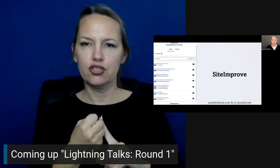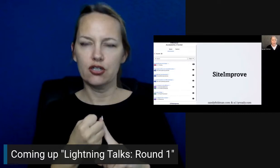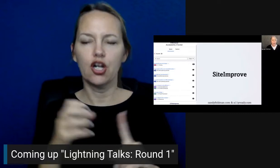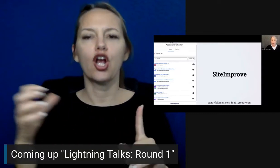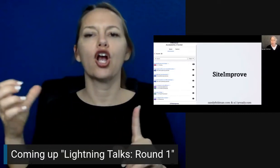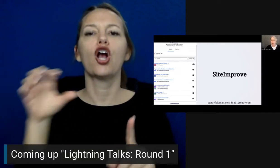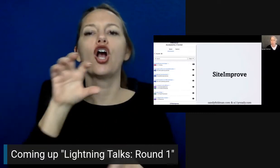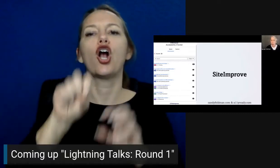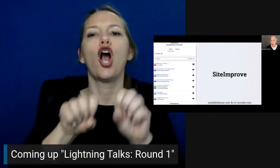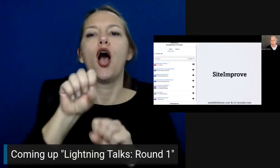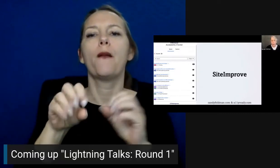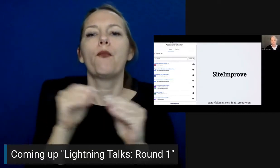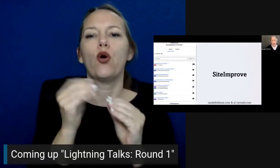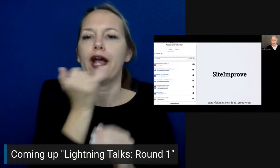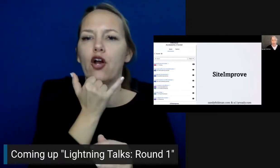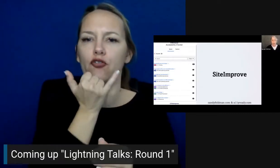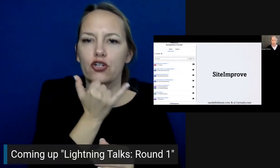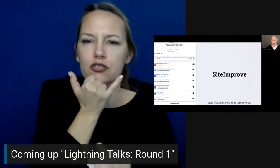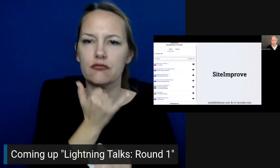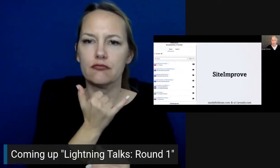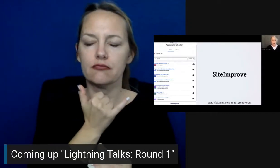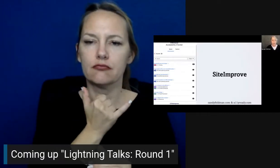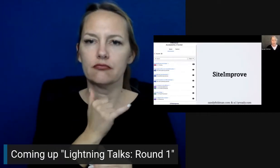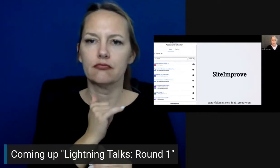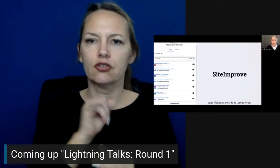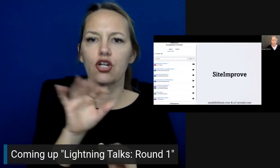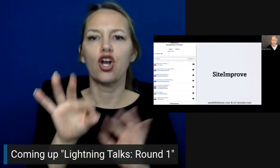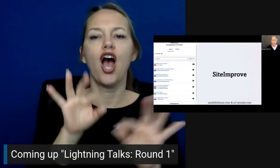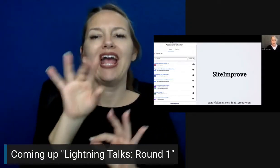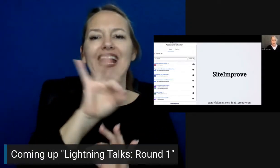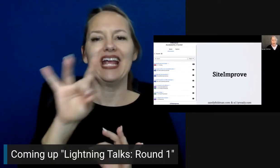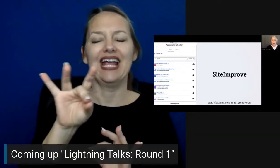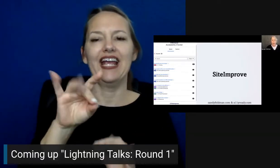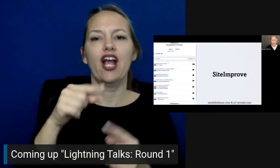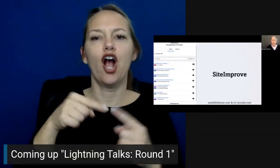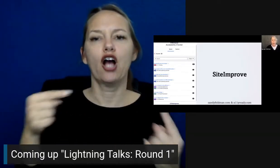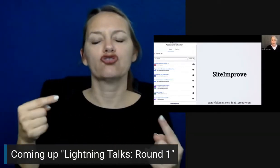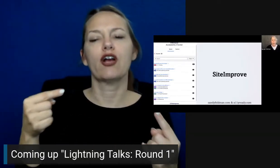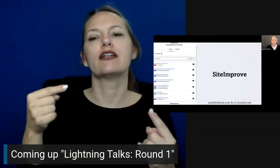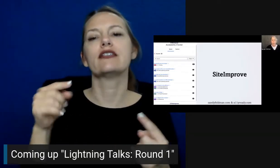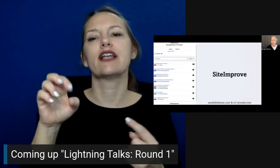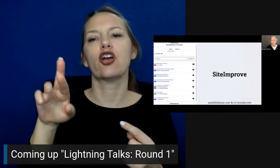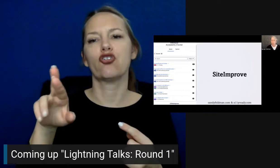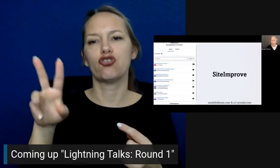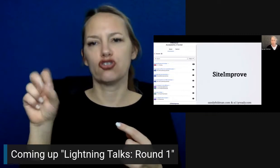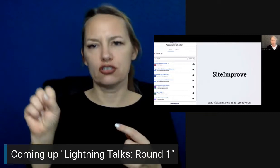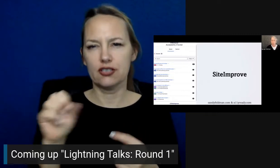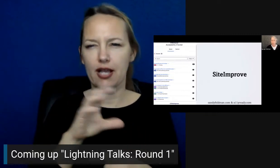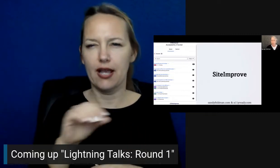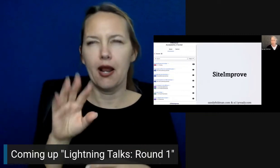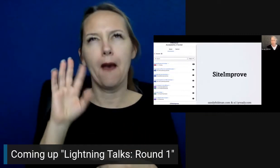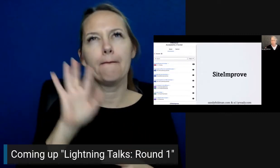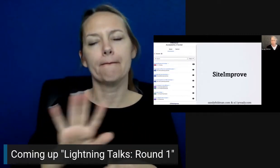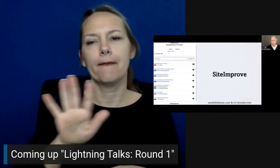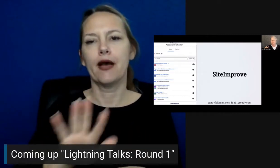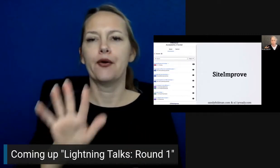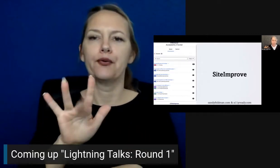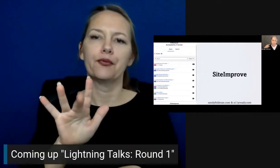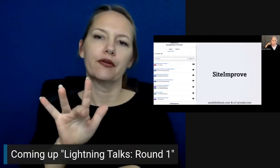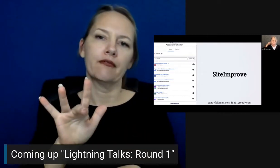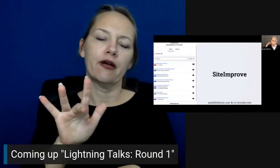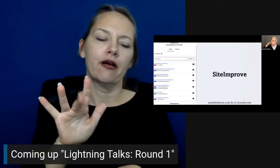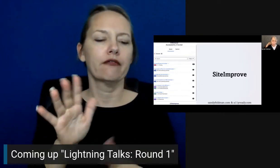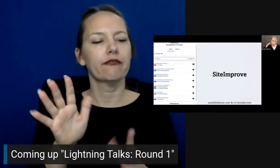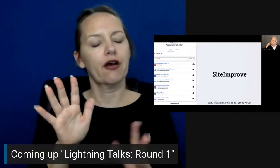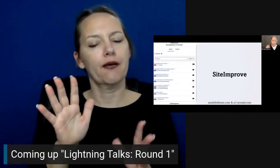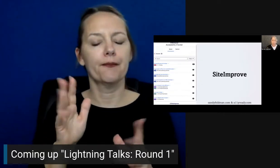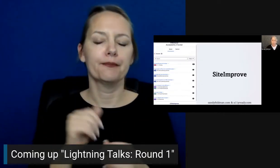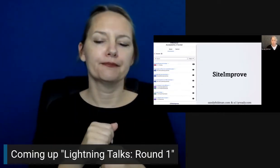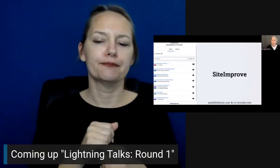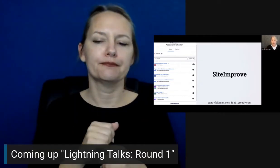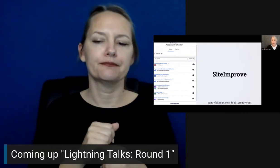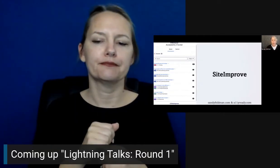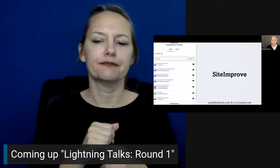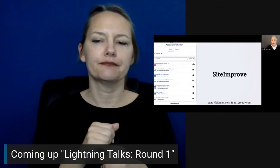Wave cost caught 88 contrast errors and one error but 25 concerns